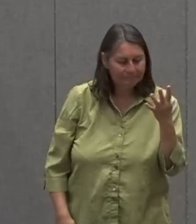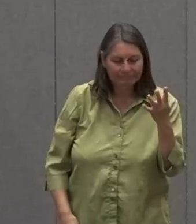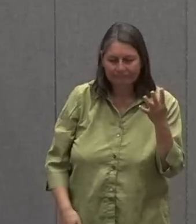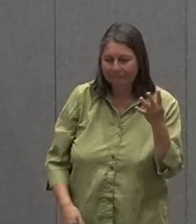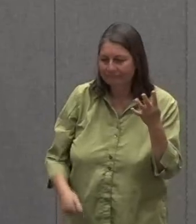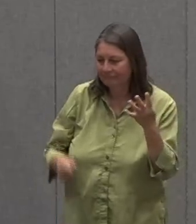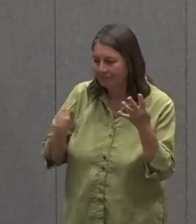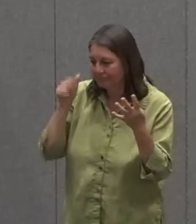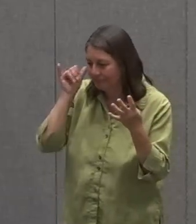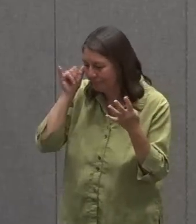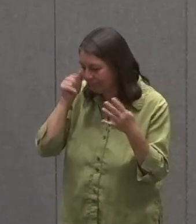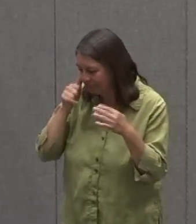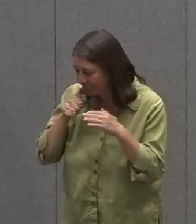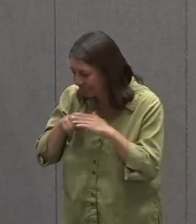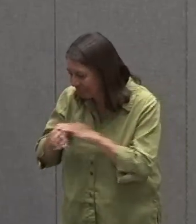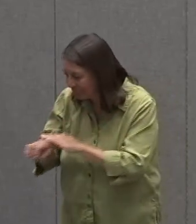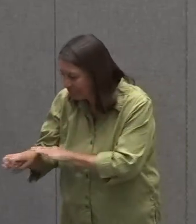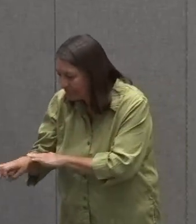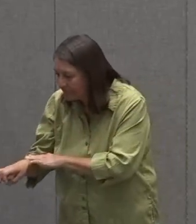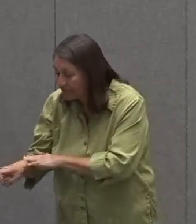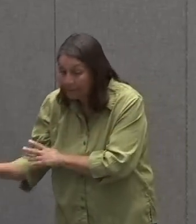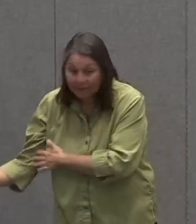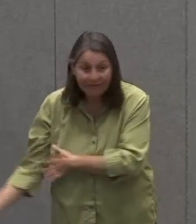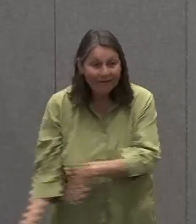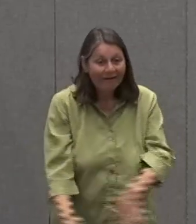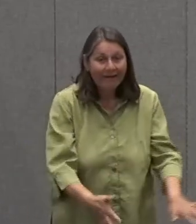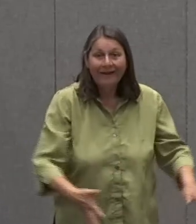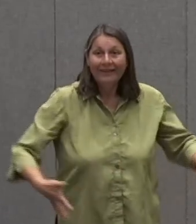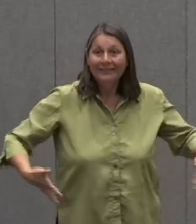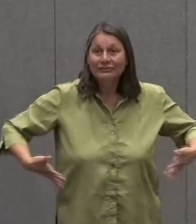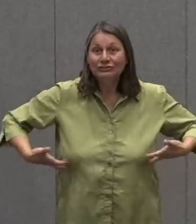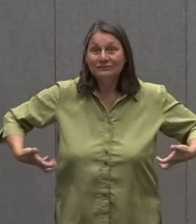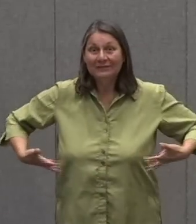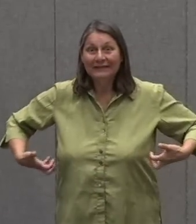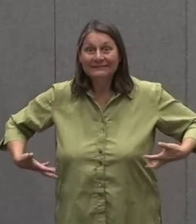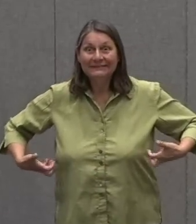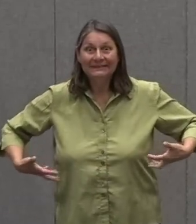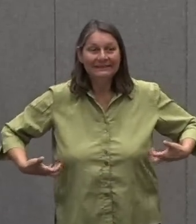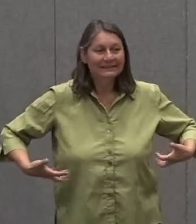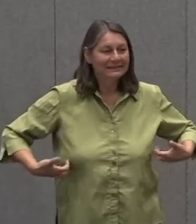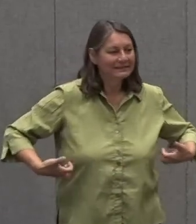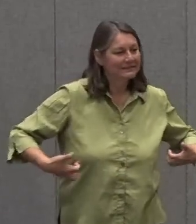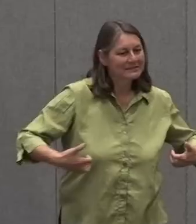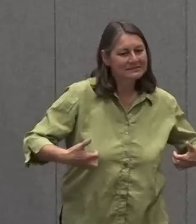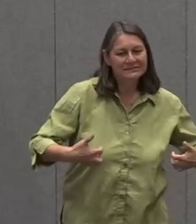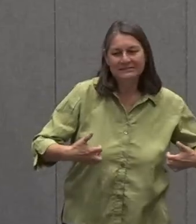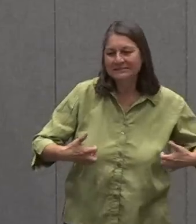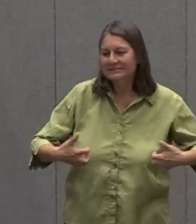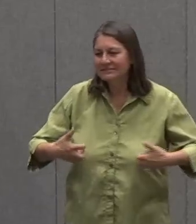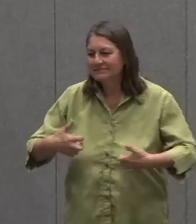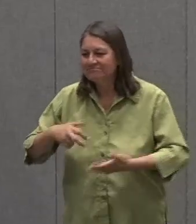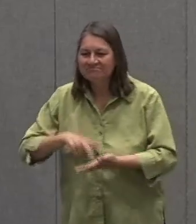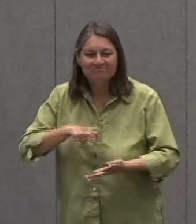The chimpanzee was third. He jumped up and down, beating his hairy chest with his fists,